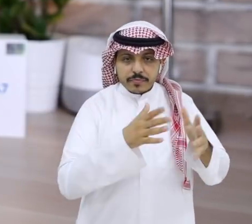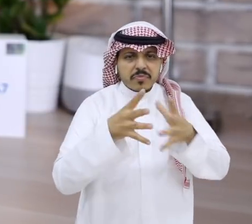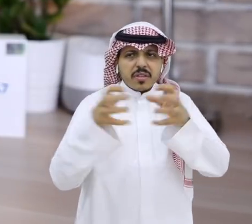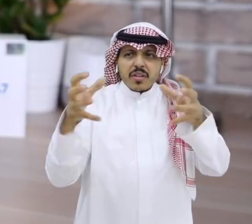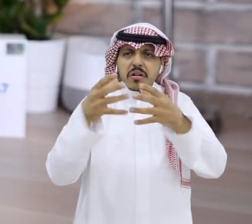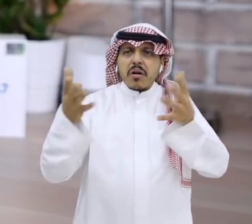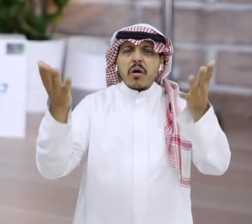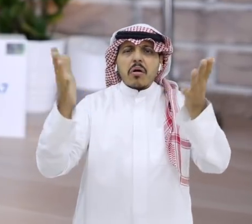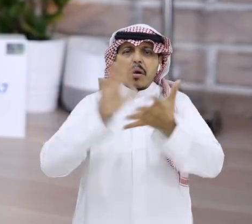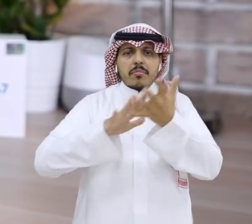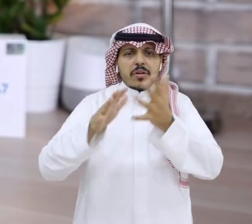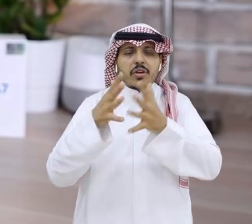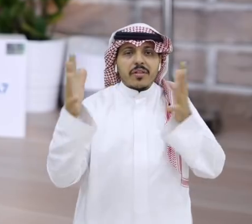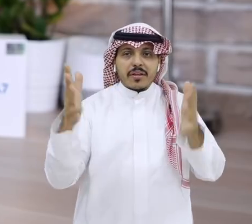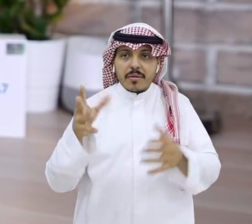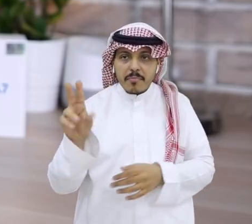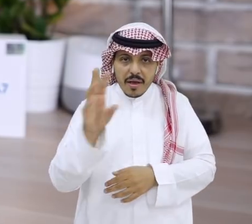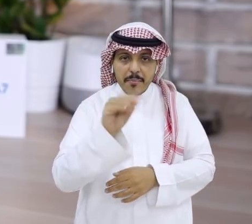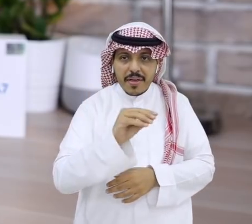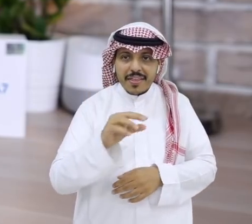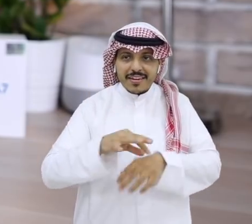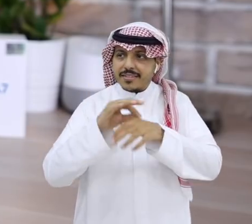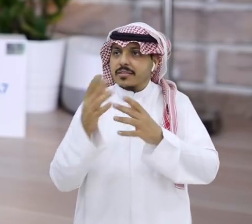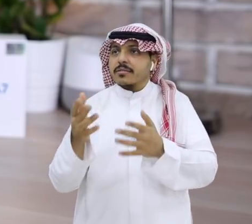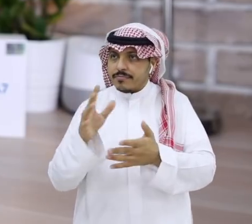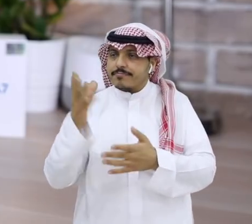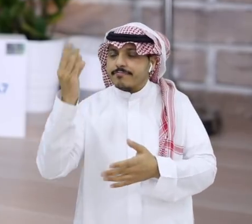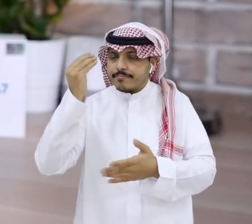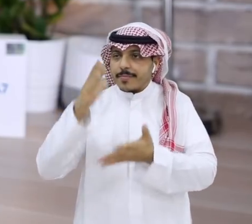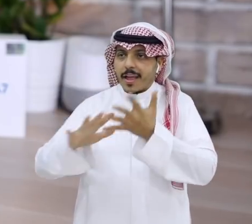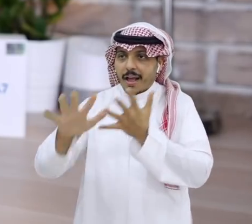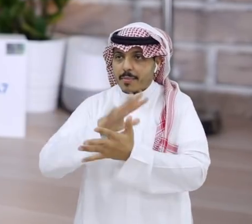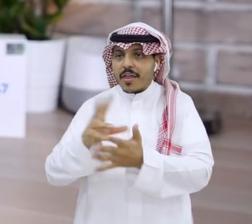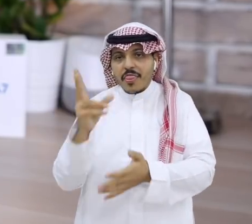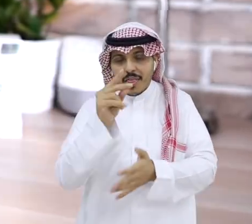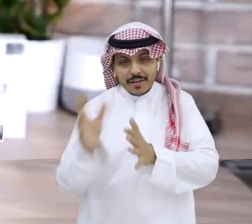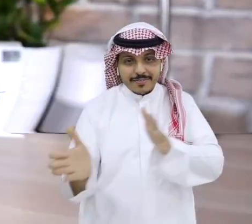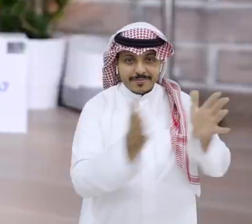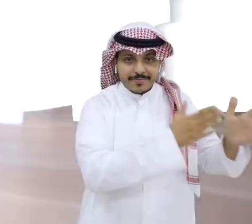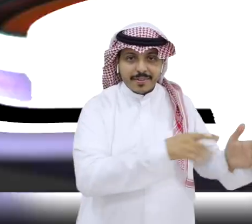There are many details in this topic, so many of you wish to know next news, so here we go, next news: